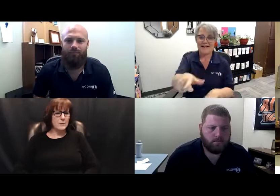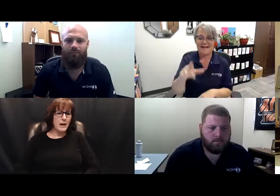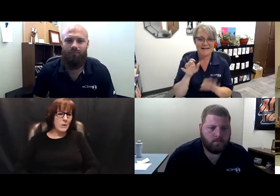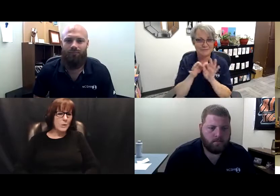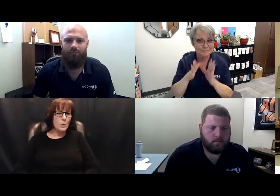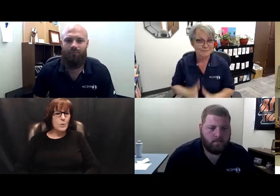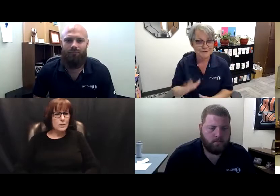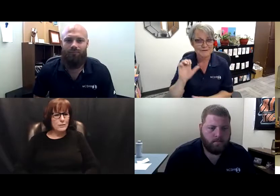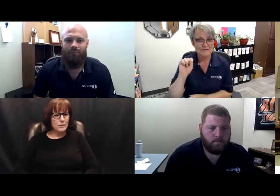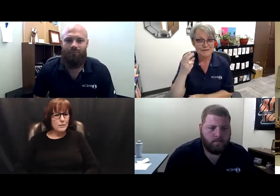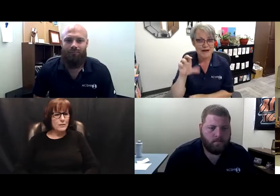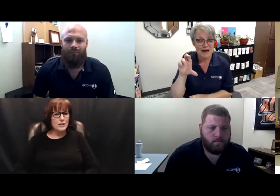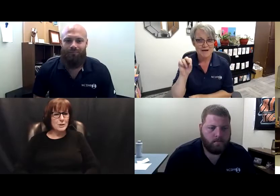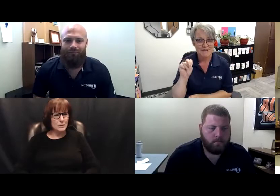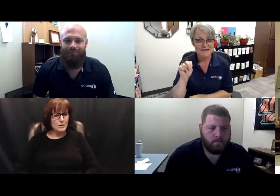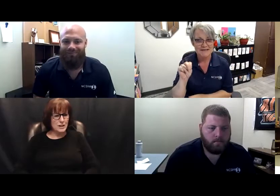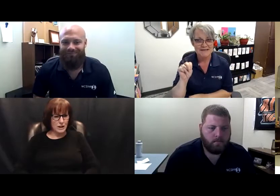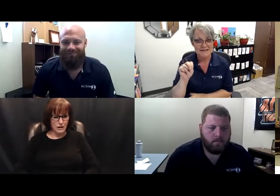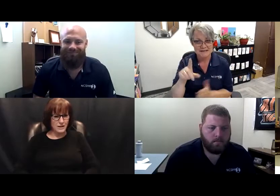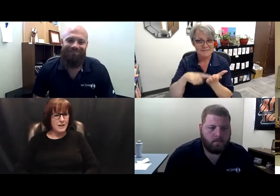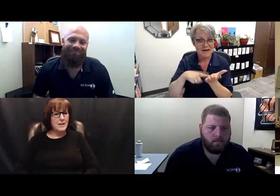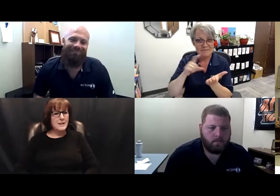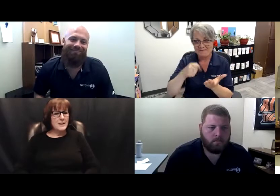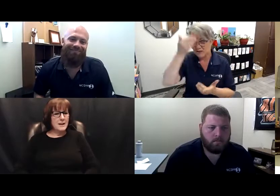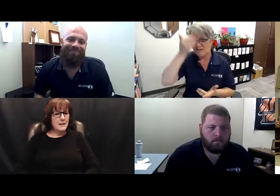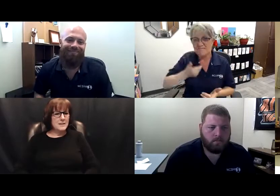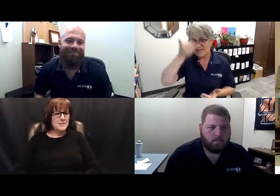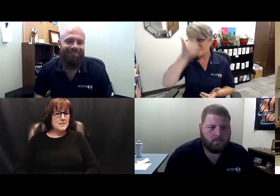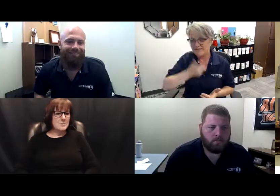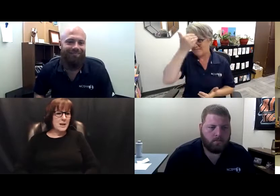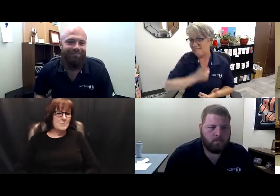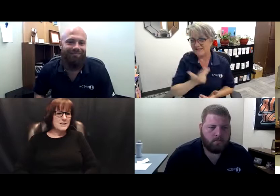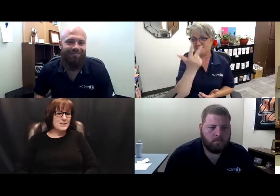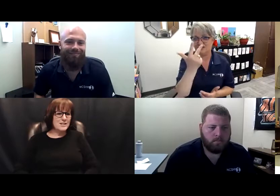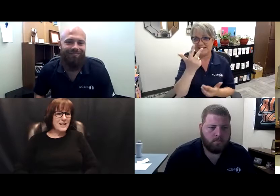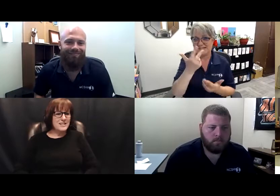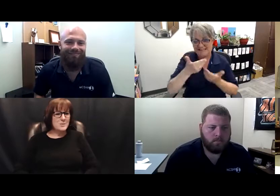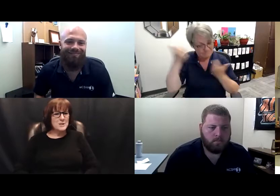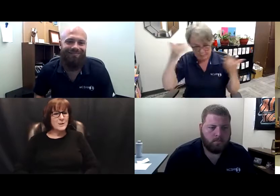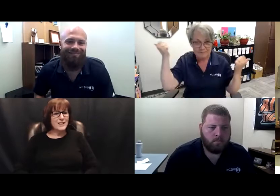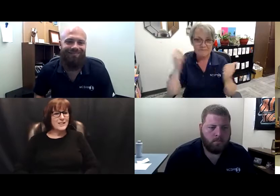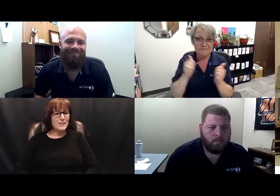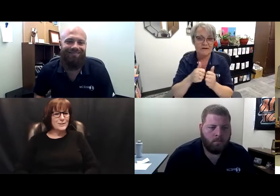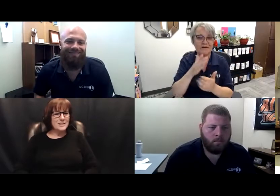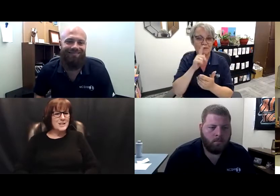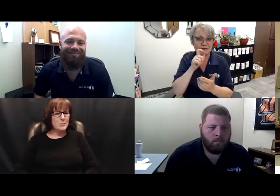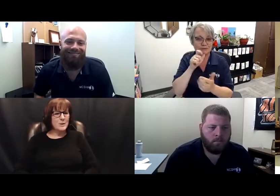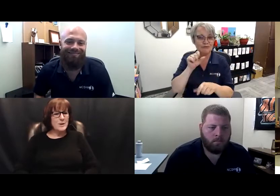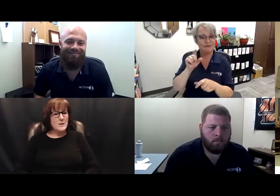our wonderful interpreter Sharon sometimes she has to be split into three separate